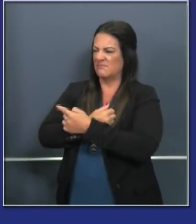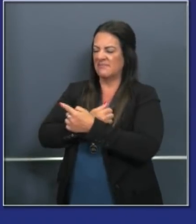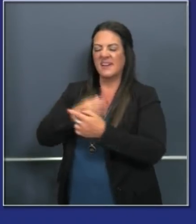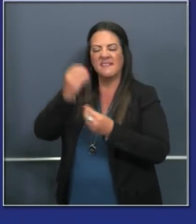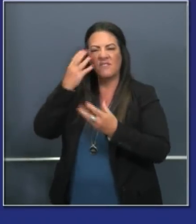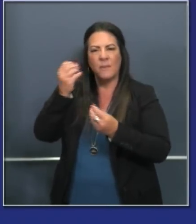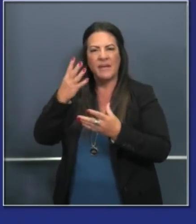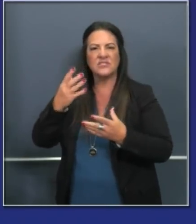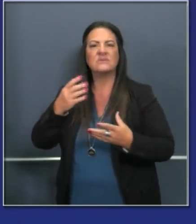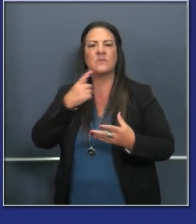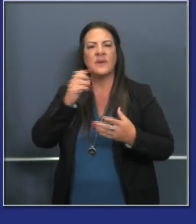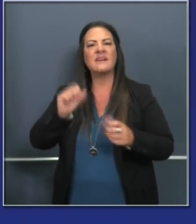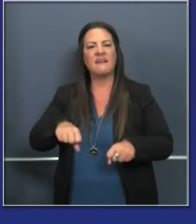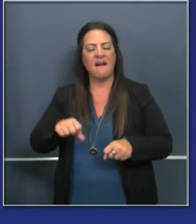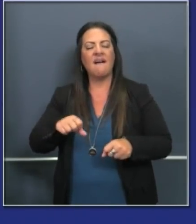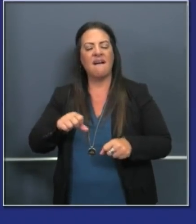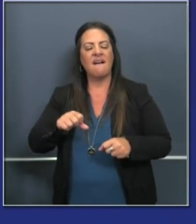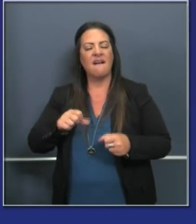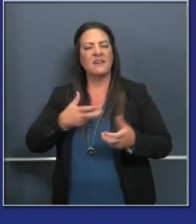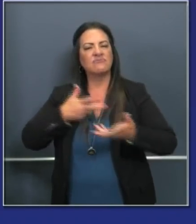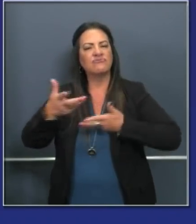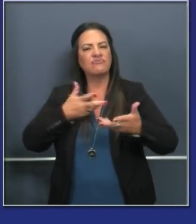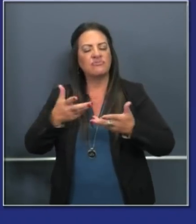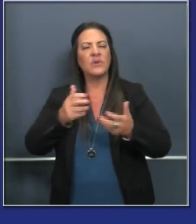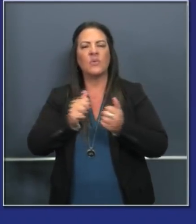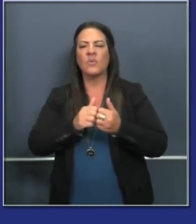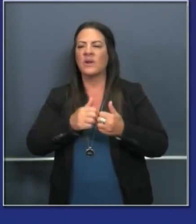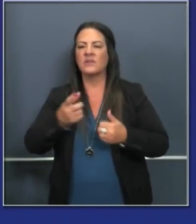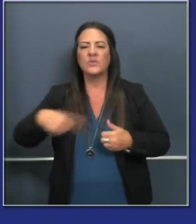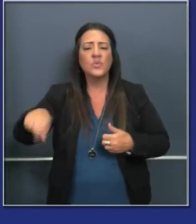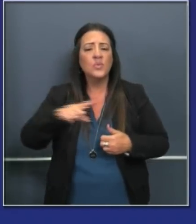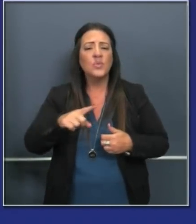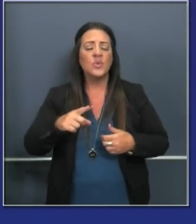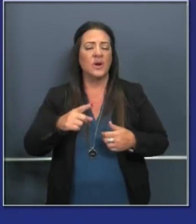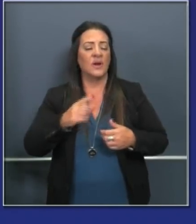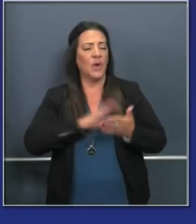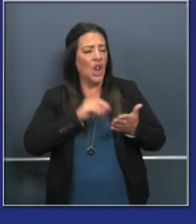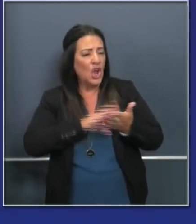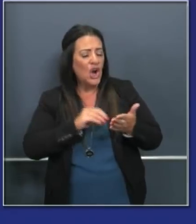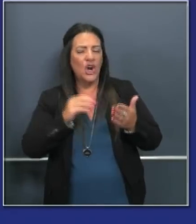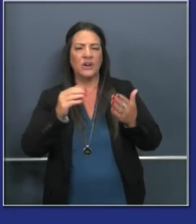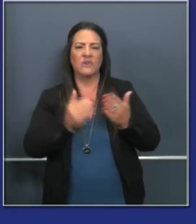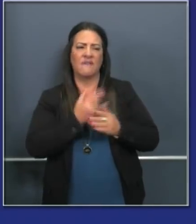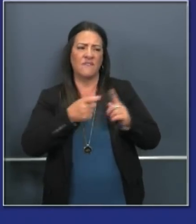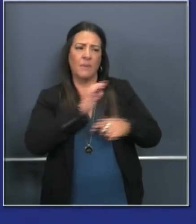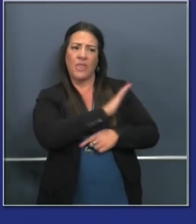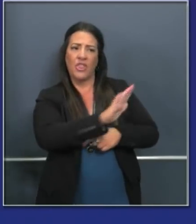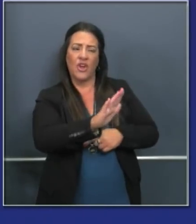DYNAMIC AND EXCITING THINGS COME. FROM THESE NEW PROTOCOLS